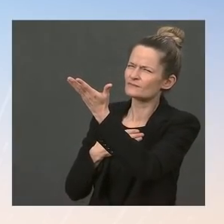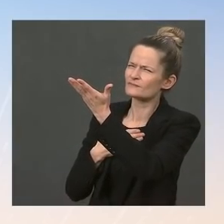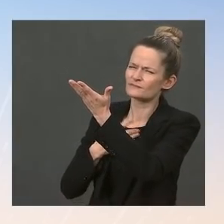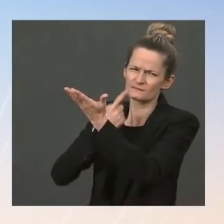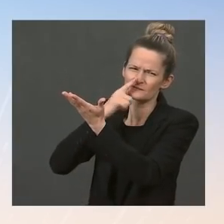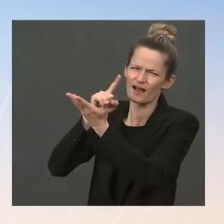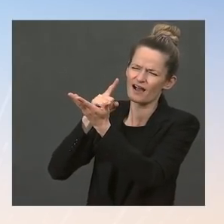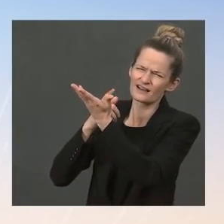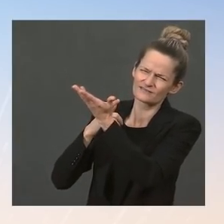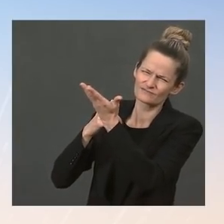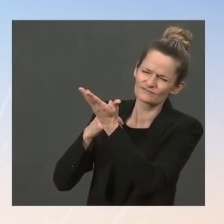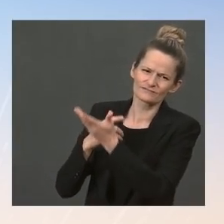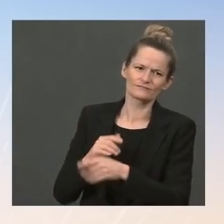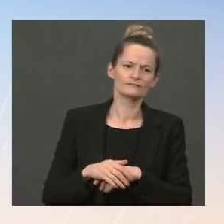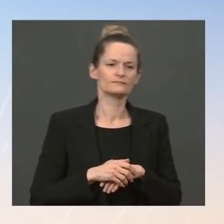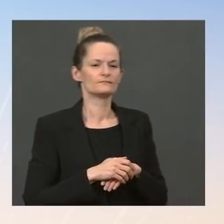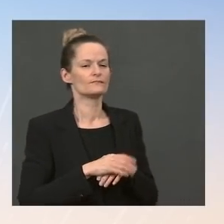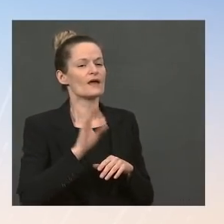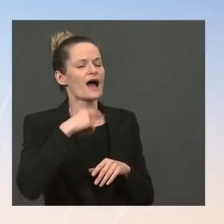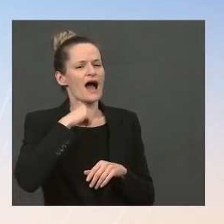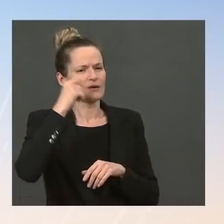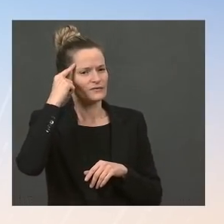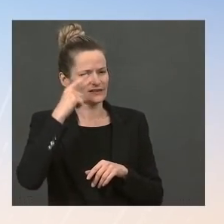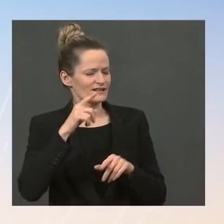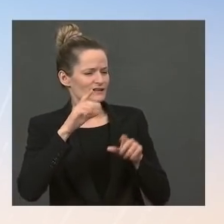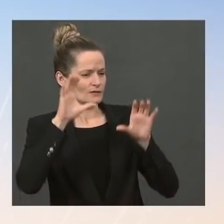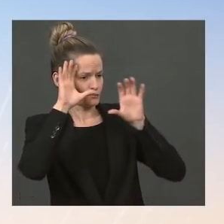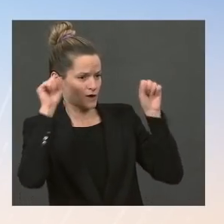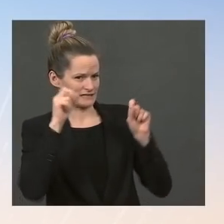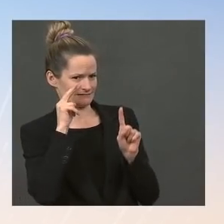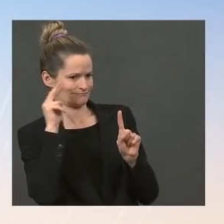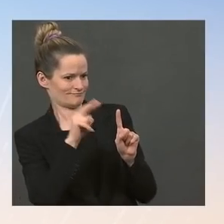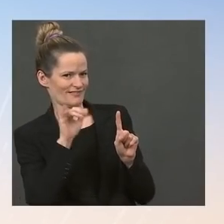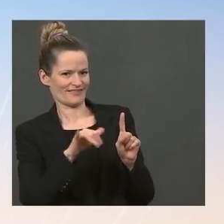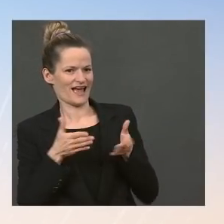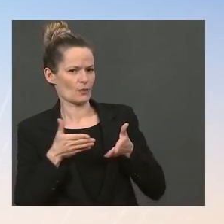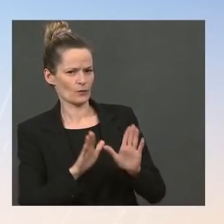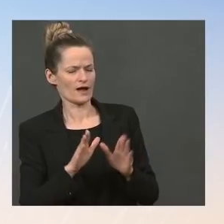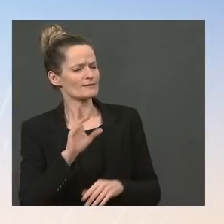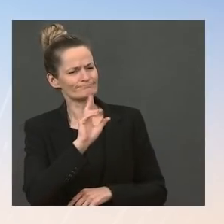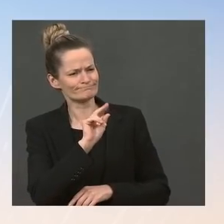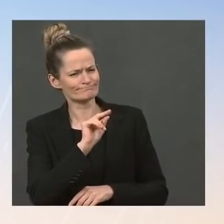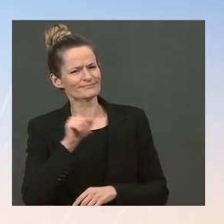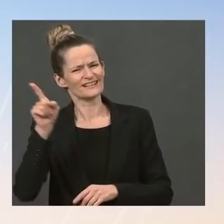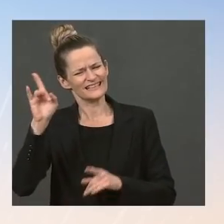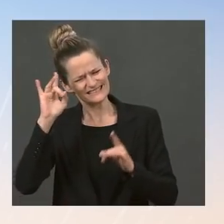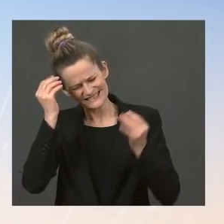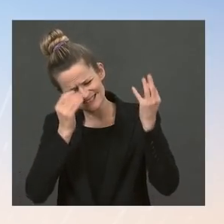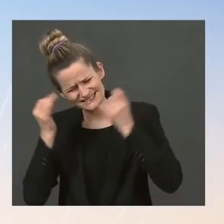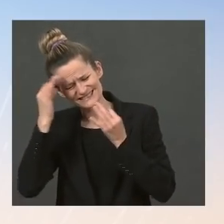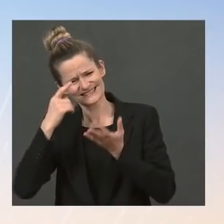Ms. Psaki: I don't think the President sees it as "without consideration." There was extensive consultation. There was extensive briefings --